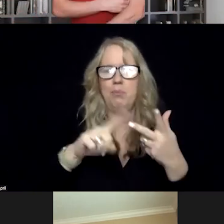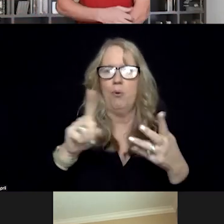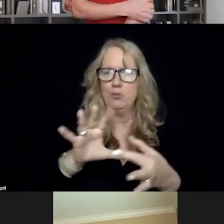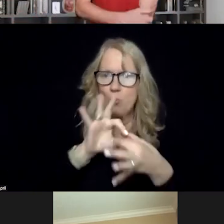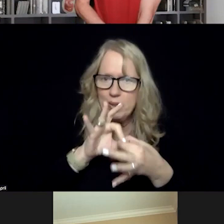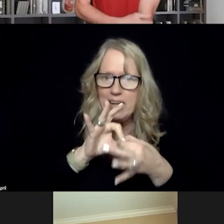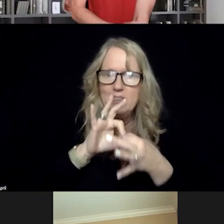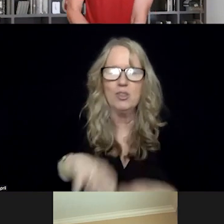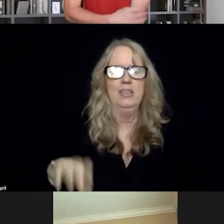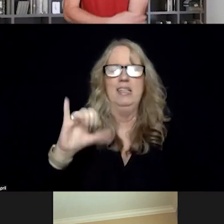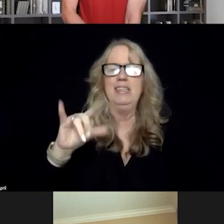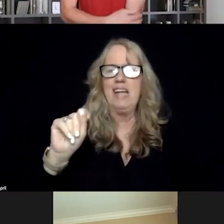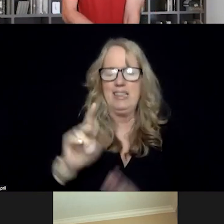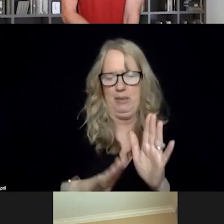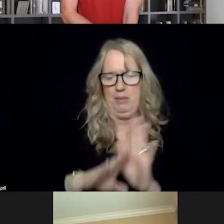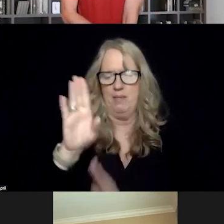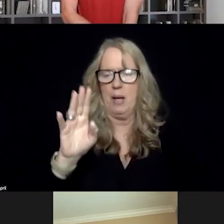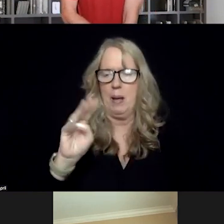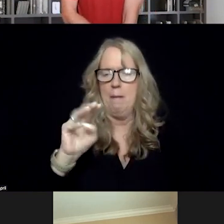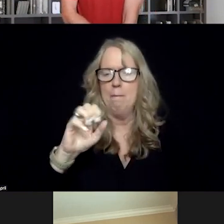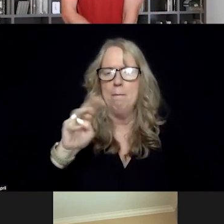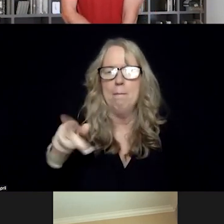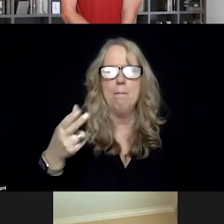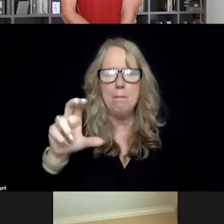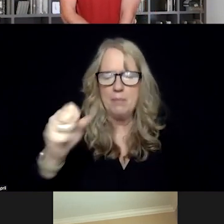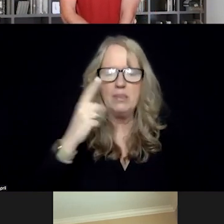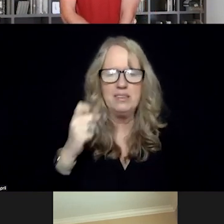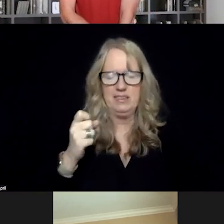CIT WAS DEVELOPED IN MEMPHIS AFTER A TRAGEDY INVOLVING A YOUNG